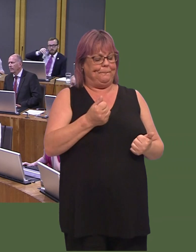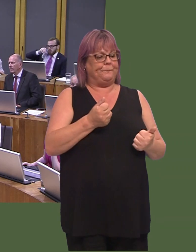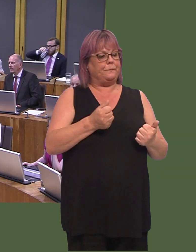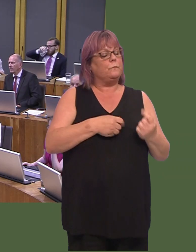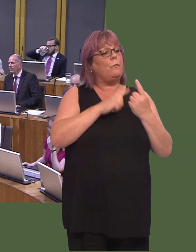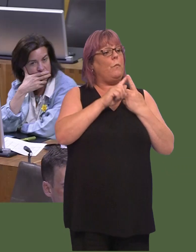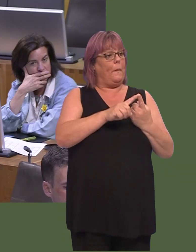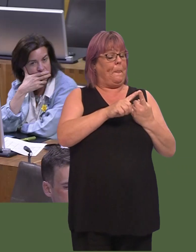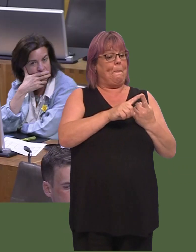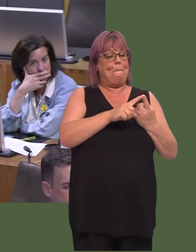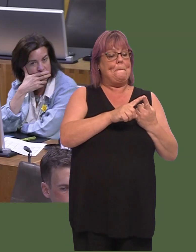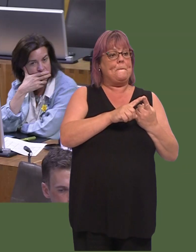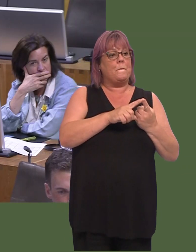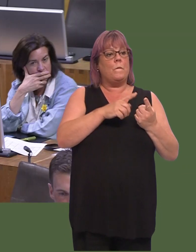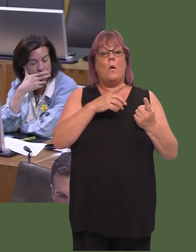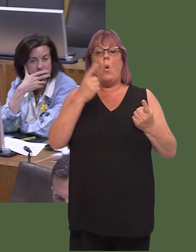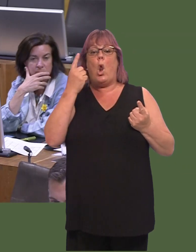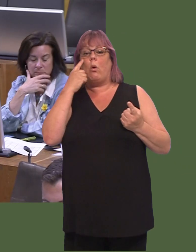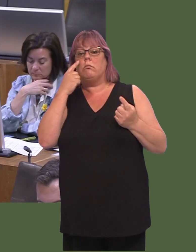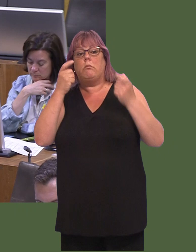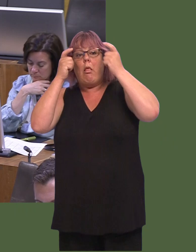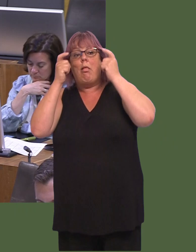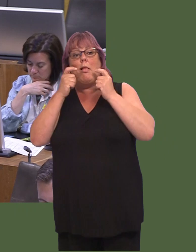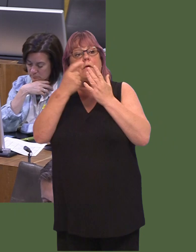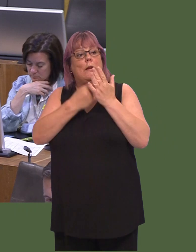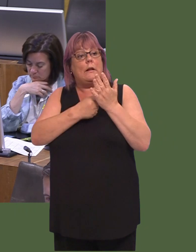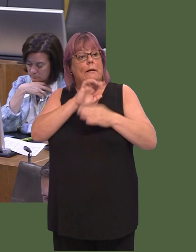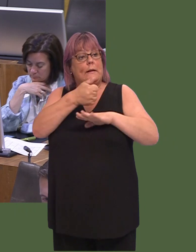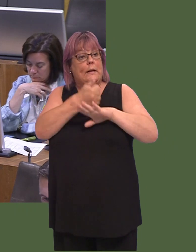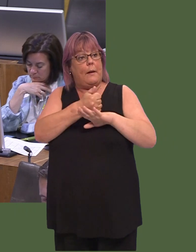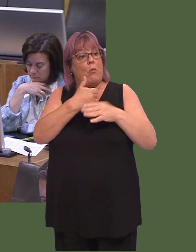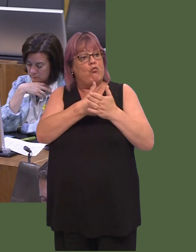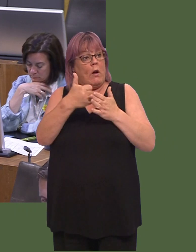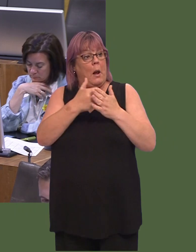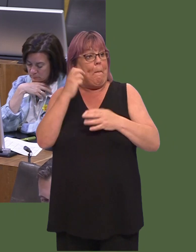First of all, we are looking at potential legislation to start to regulate bus services